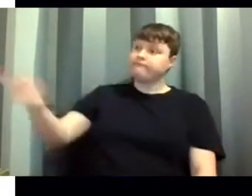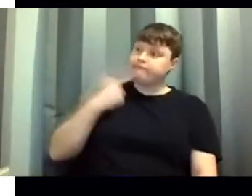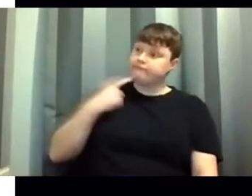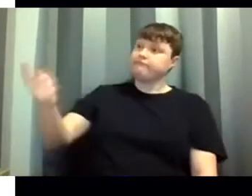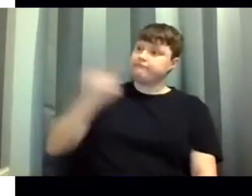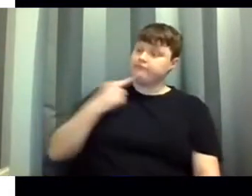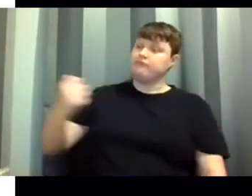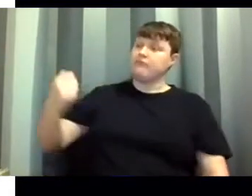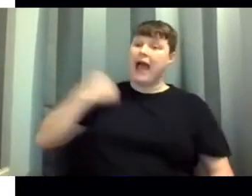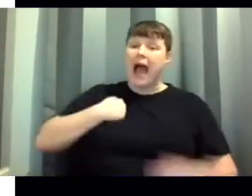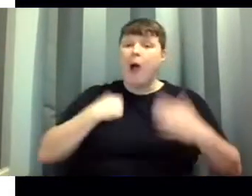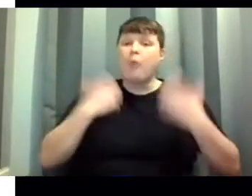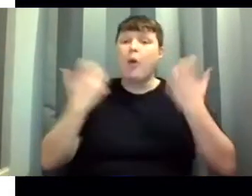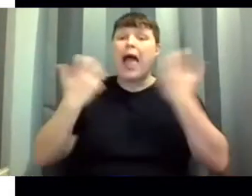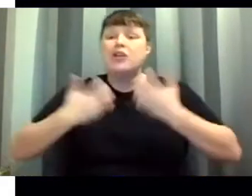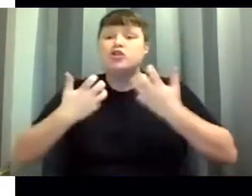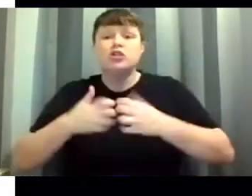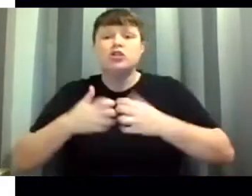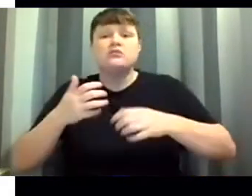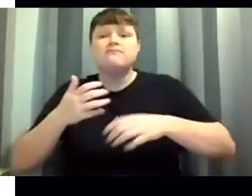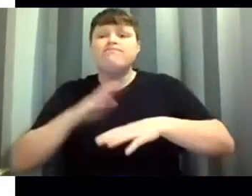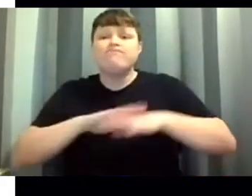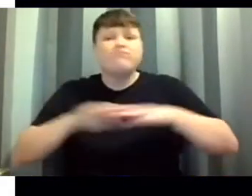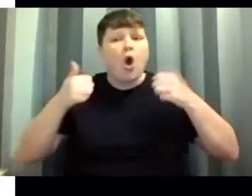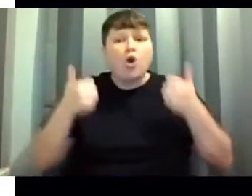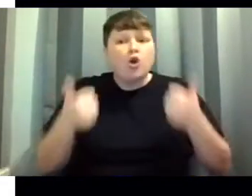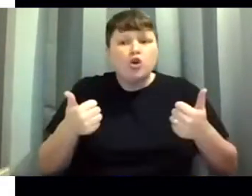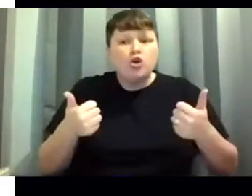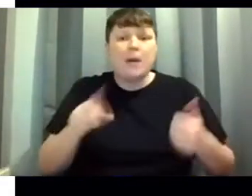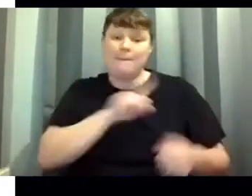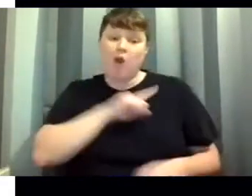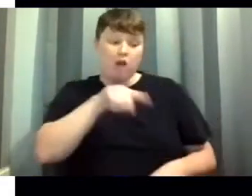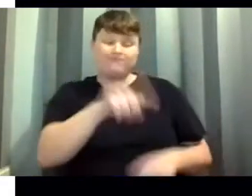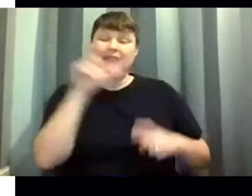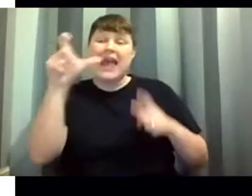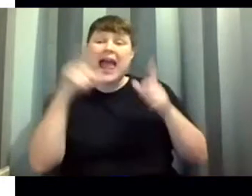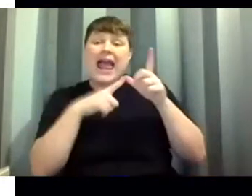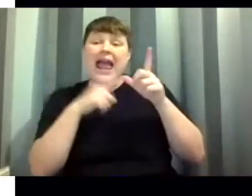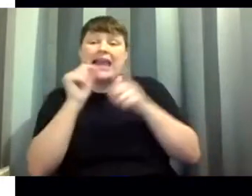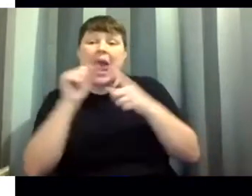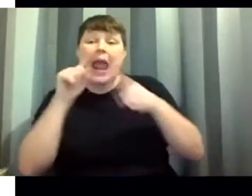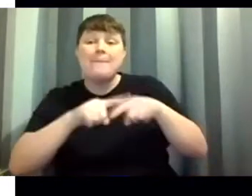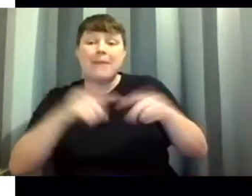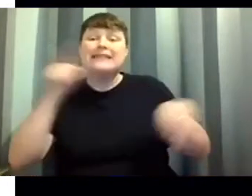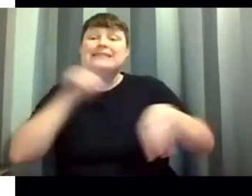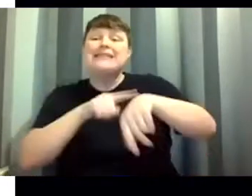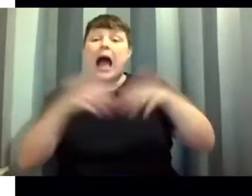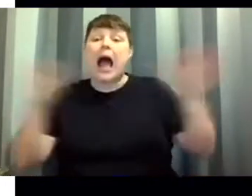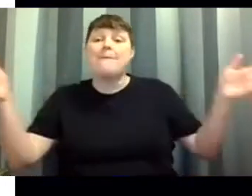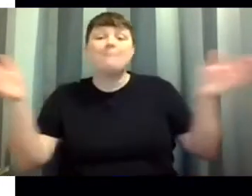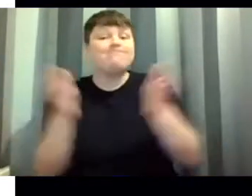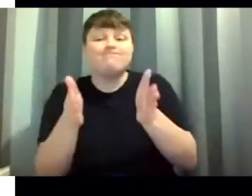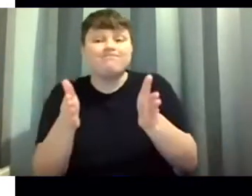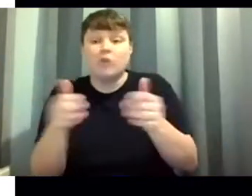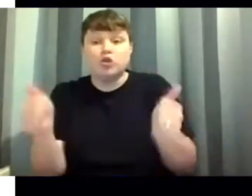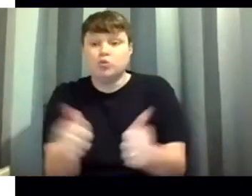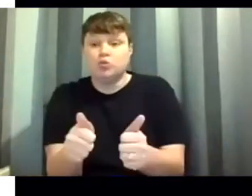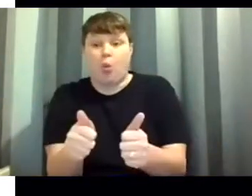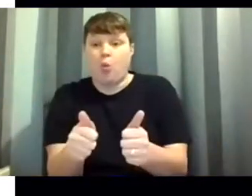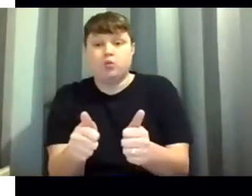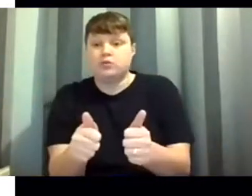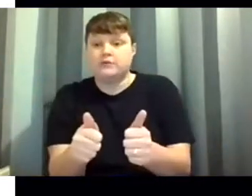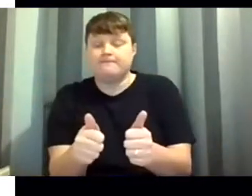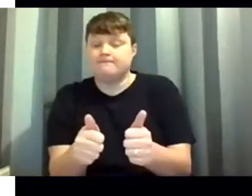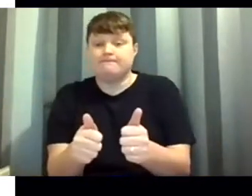monsoon wasn't very good is because the CAPE time scale was too short. But, when we made this longer,